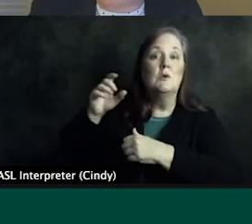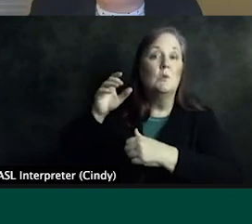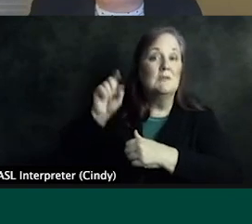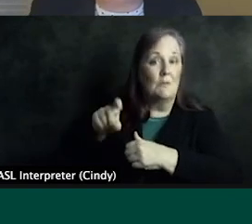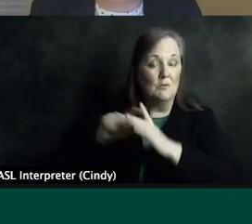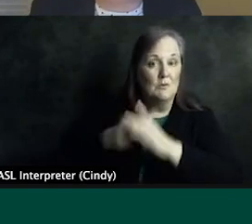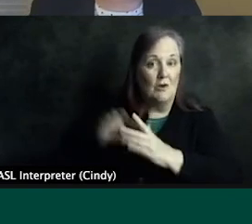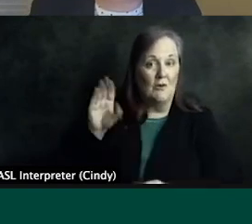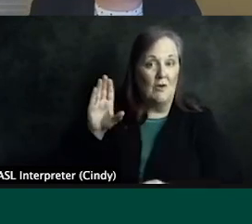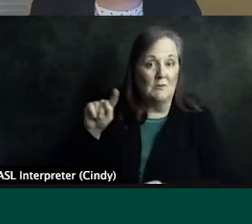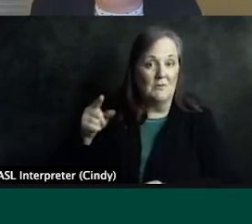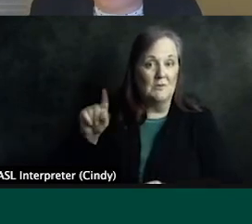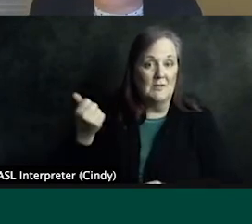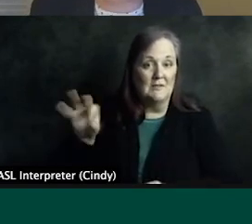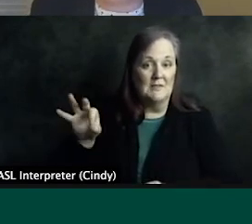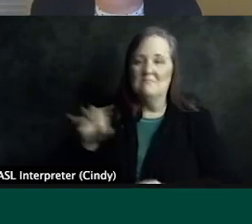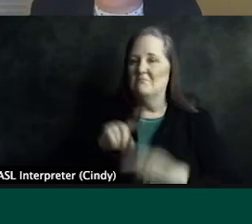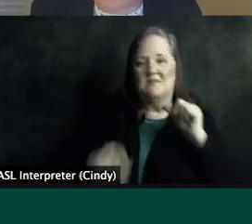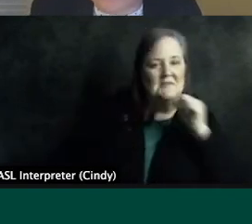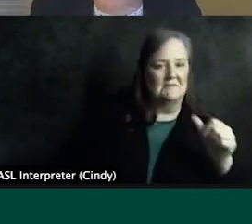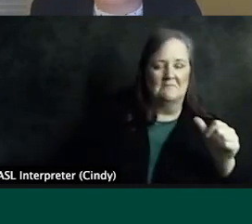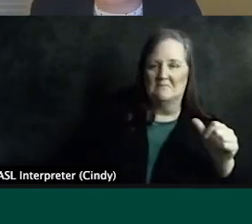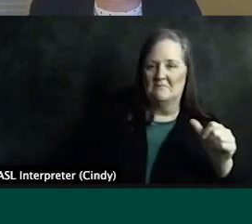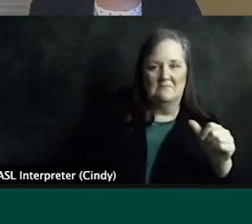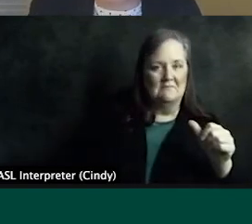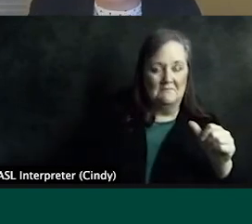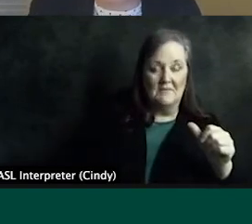It looks sometimes at family ties and community ties.